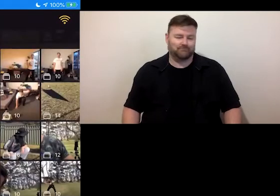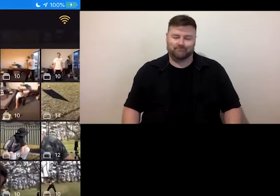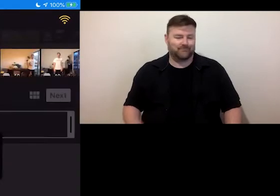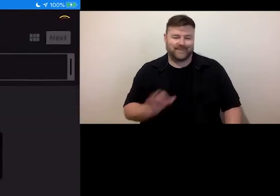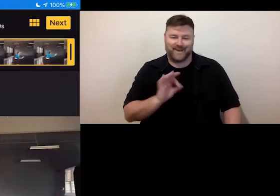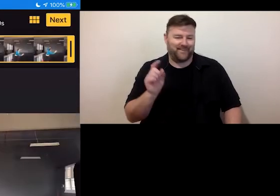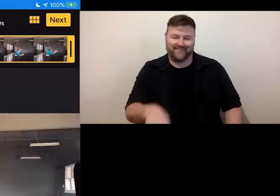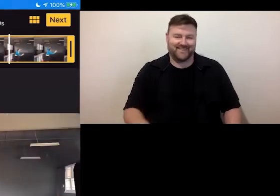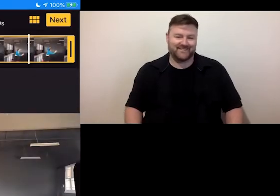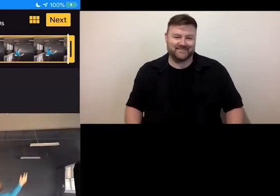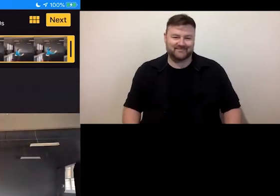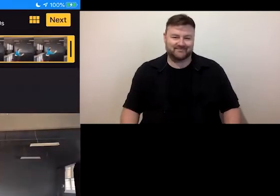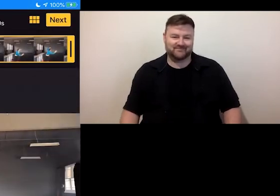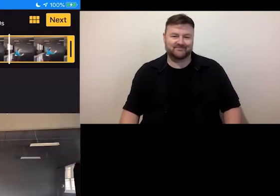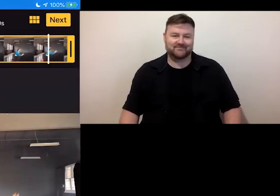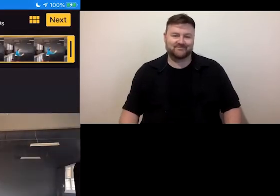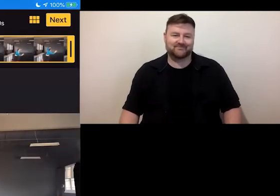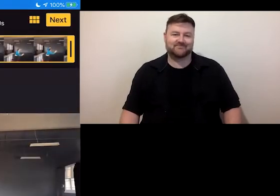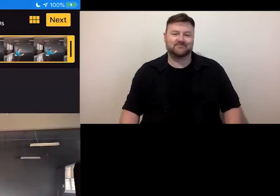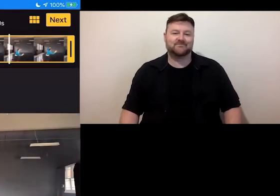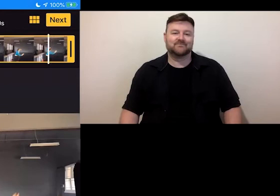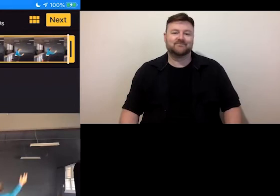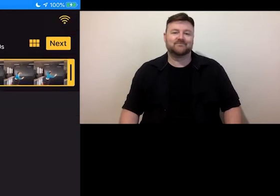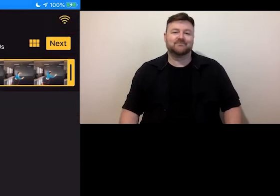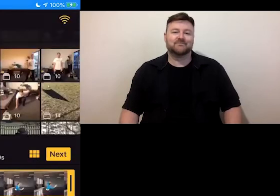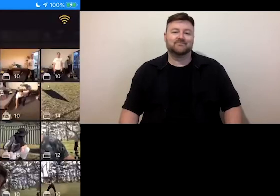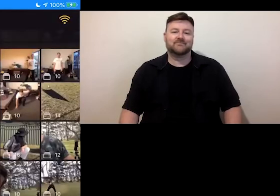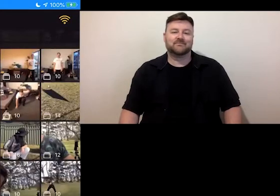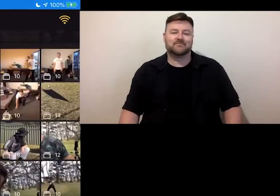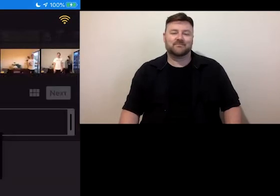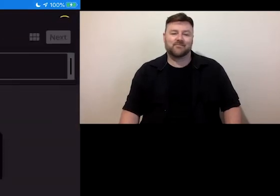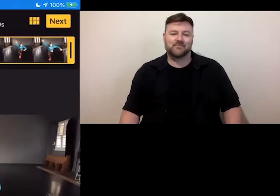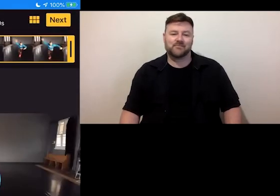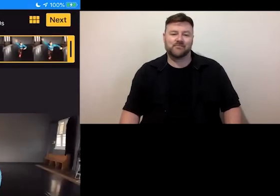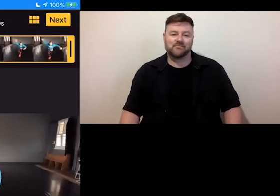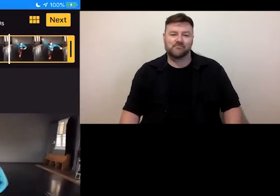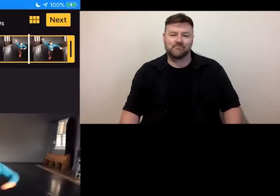think there's anything there...!